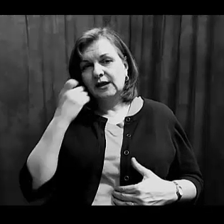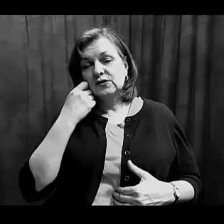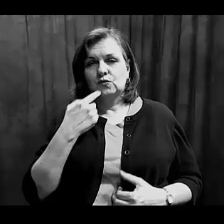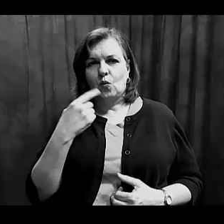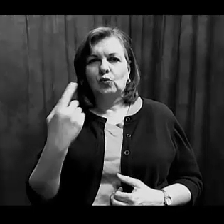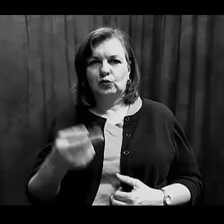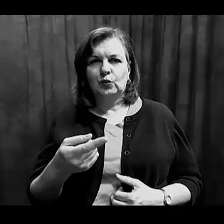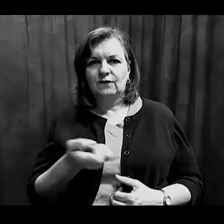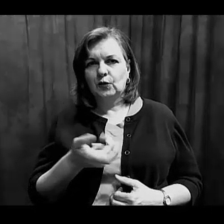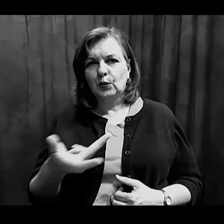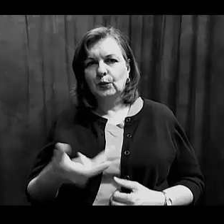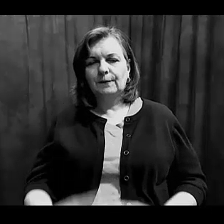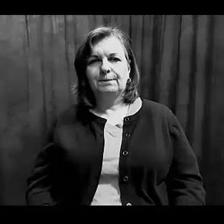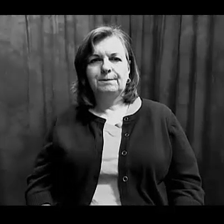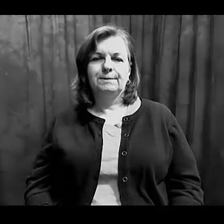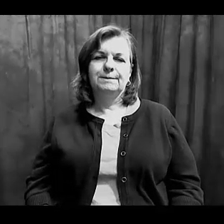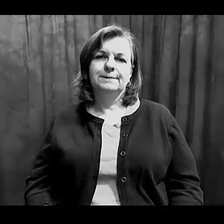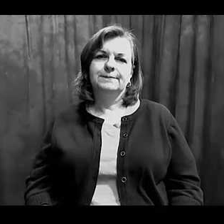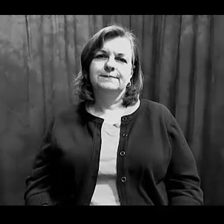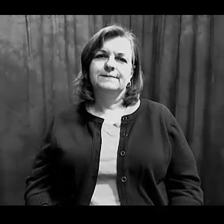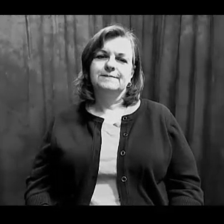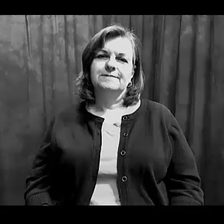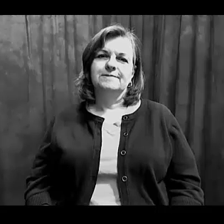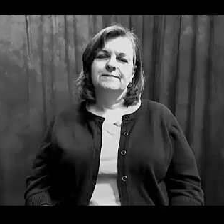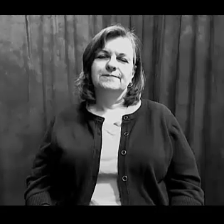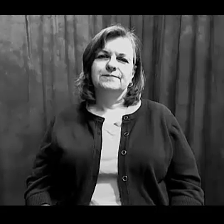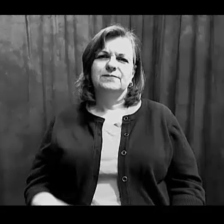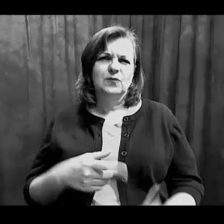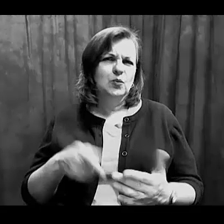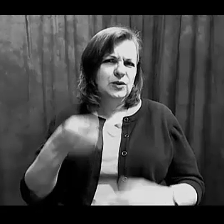I just told you a couple of them